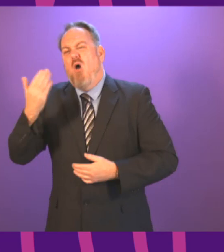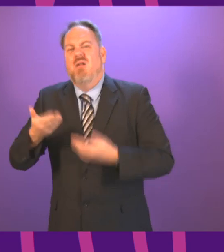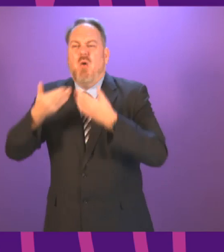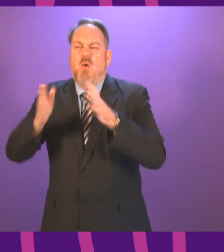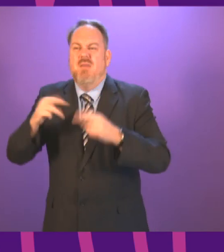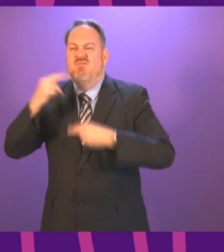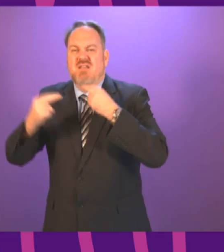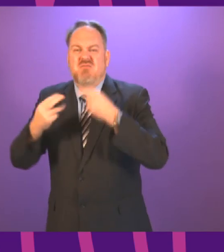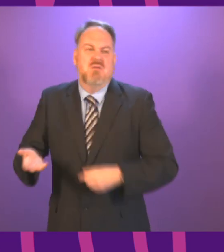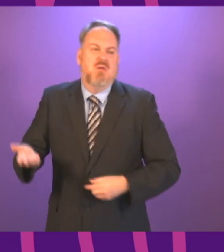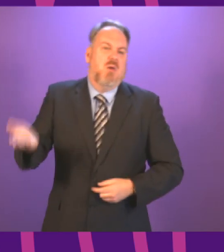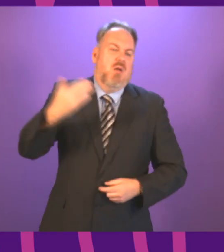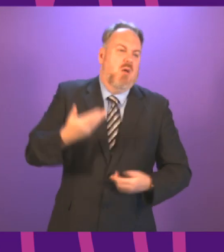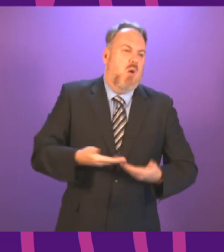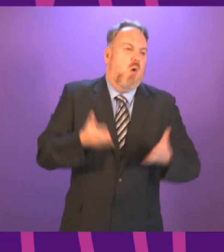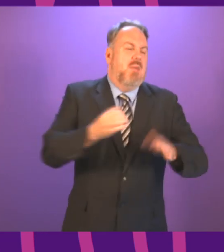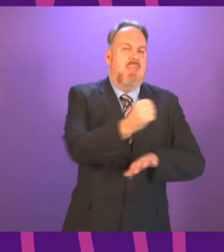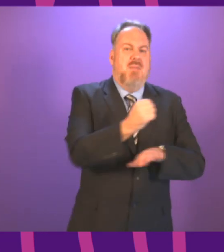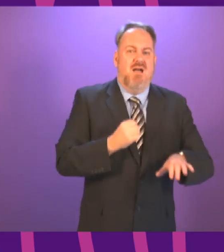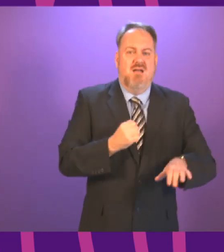go further in opening things up, we might not do so—for exactly the reasons that have